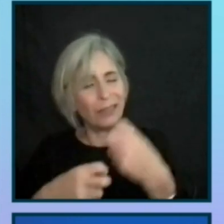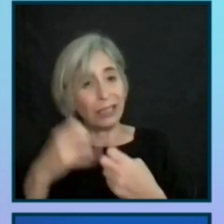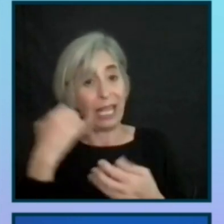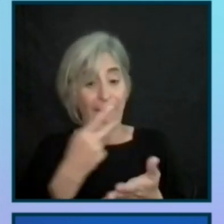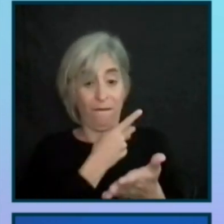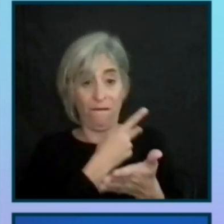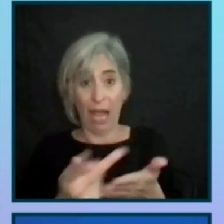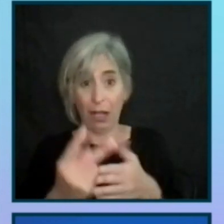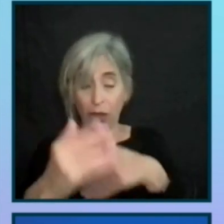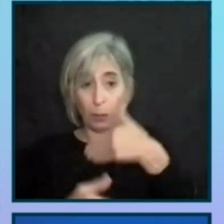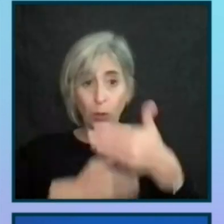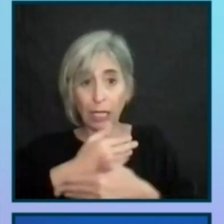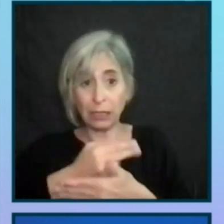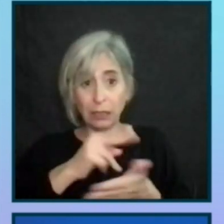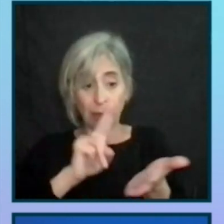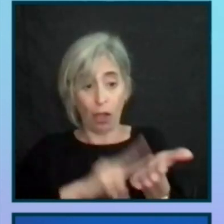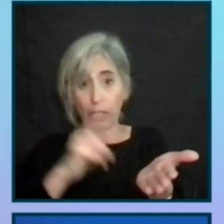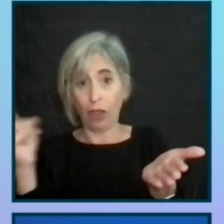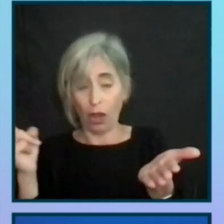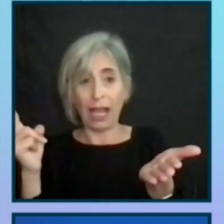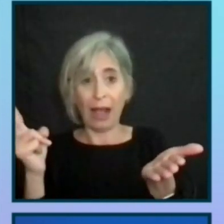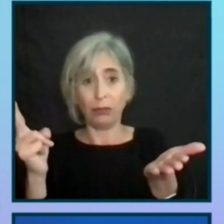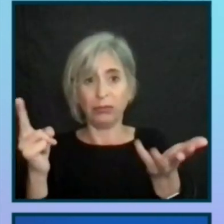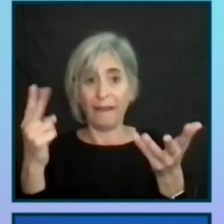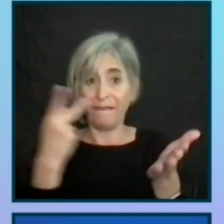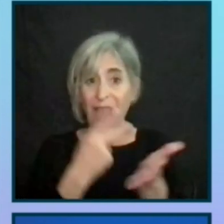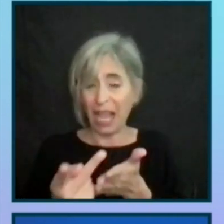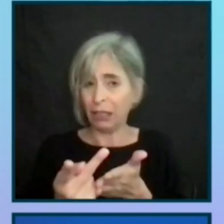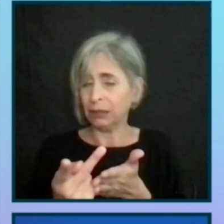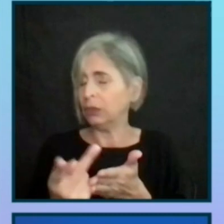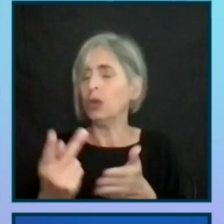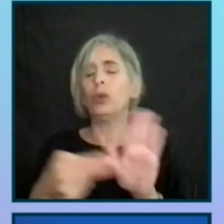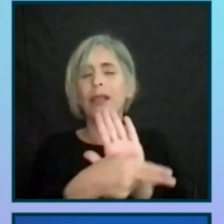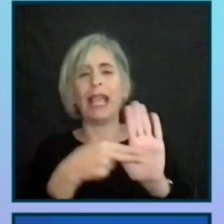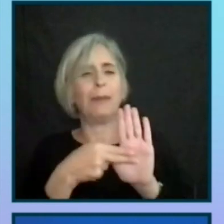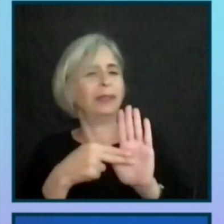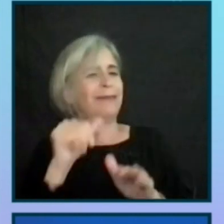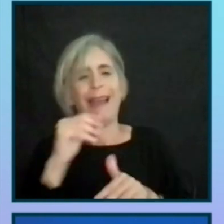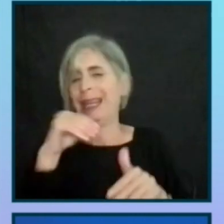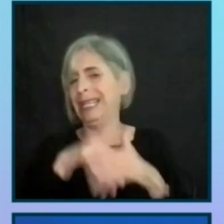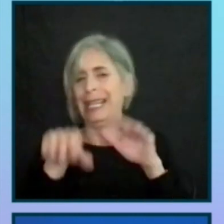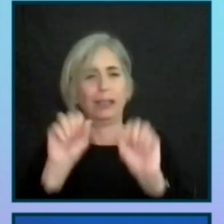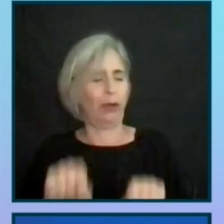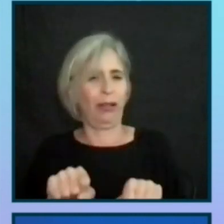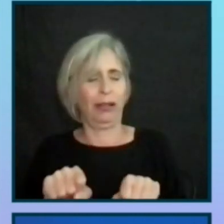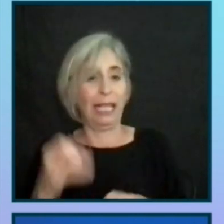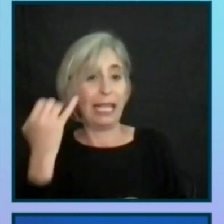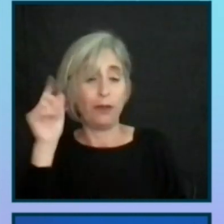including the login and logout, it was deemed inaccessible. And the thought here is if you can't register for a site,